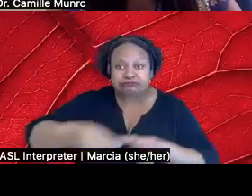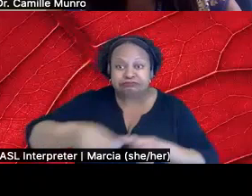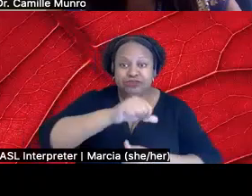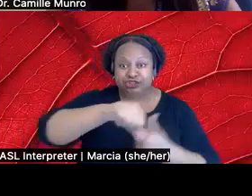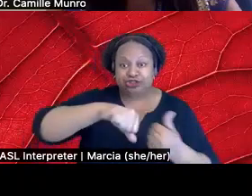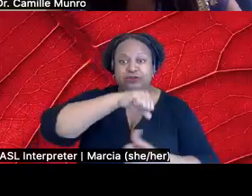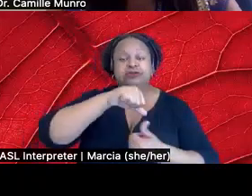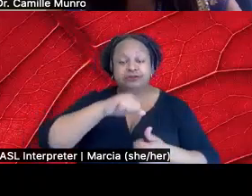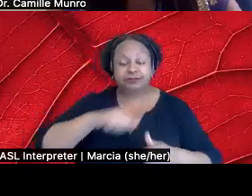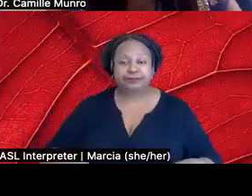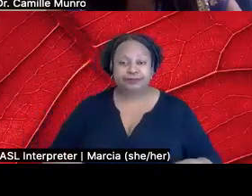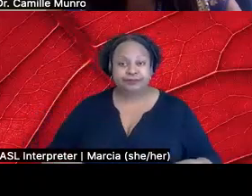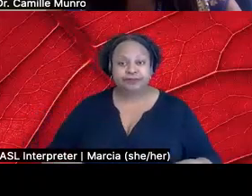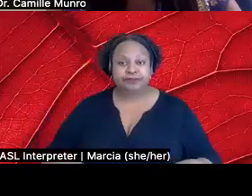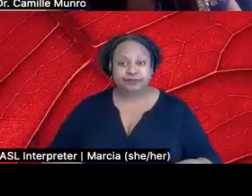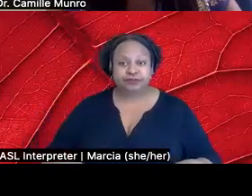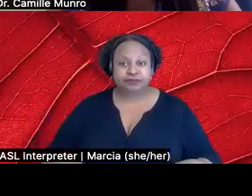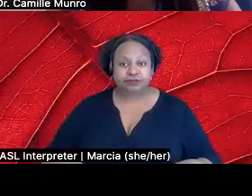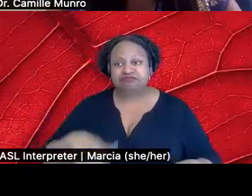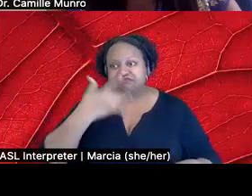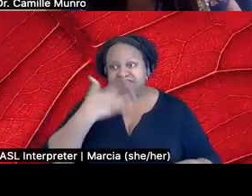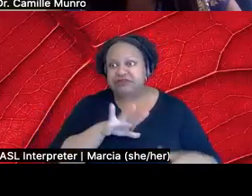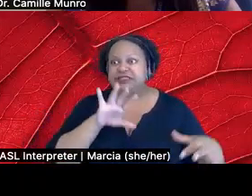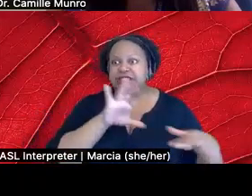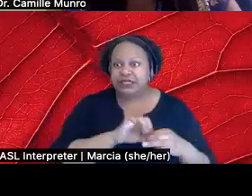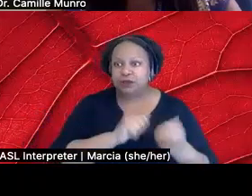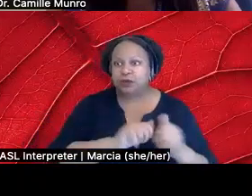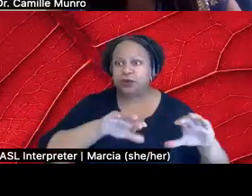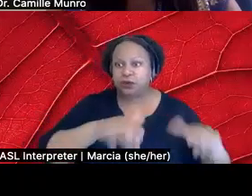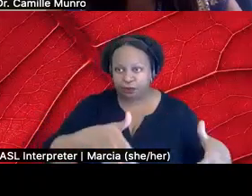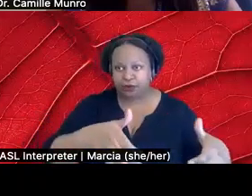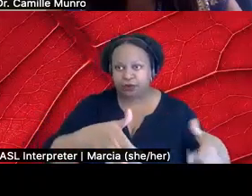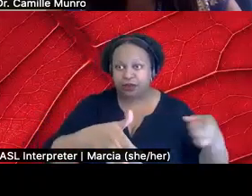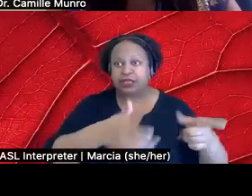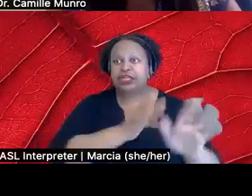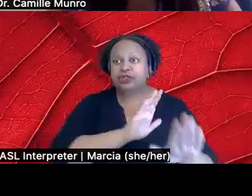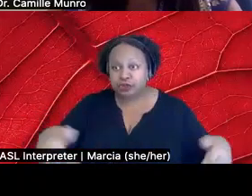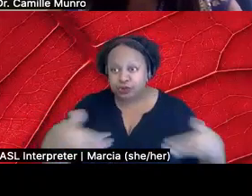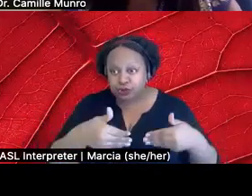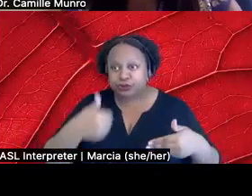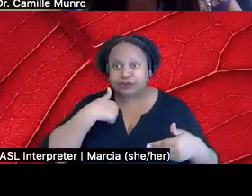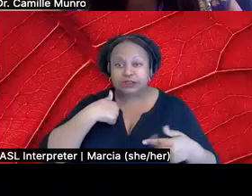I thankfully connected to them, and they were able to introduce me to I think there were two